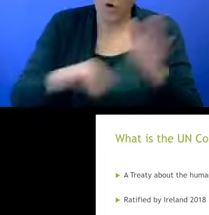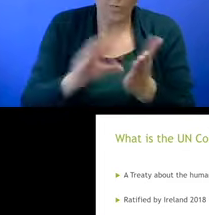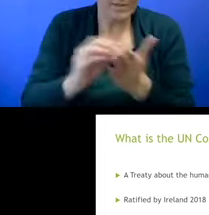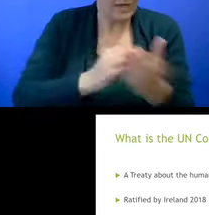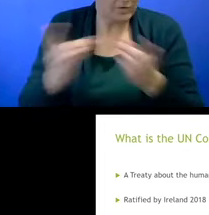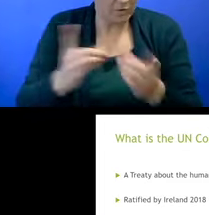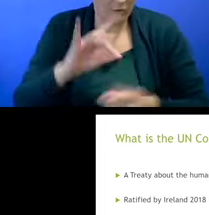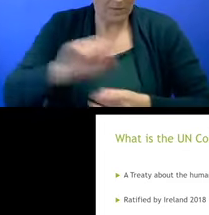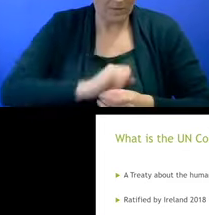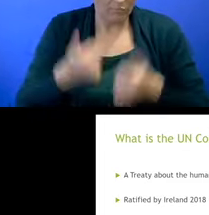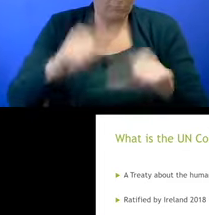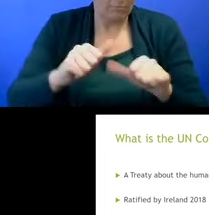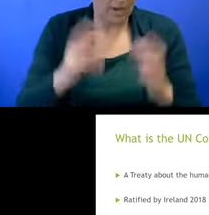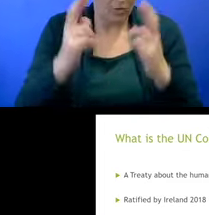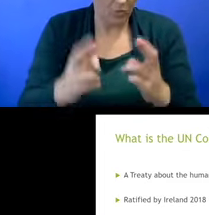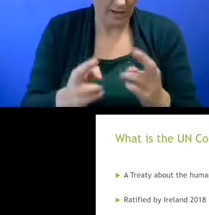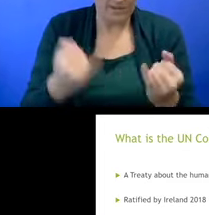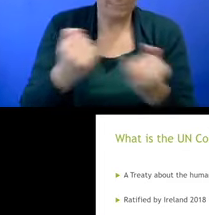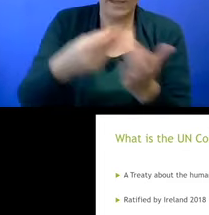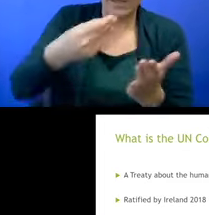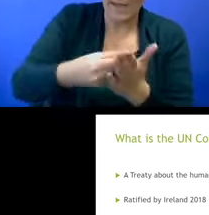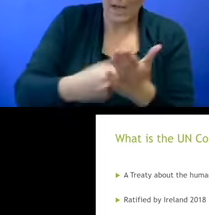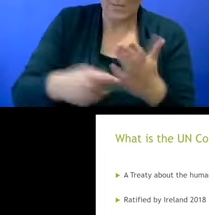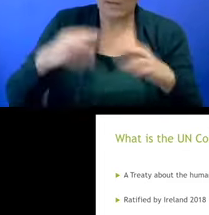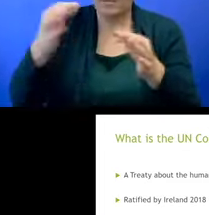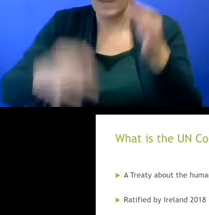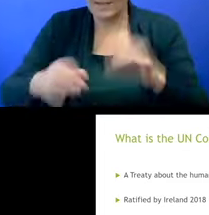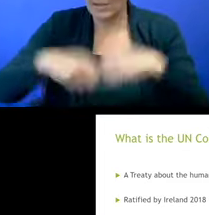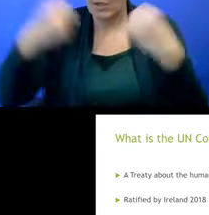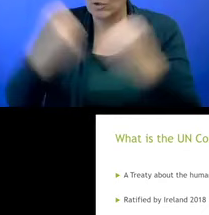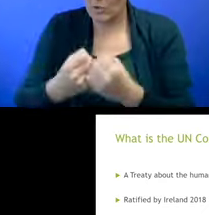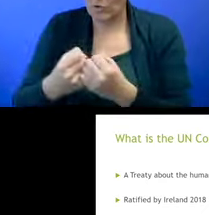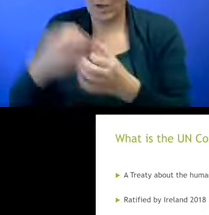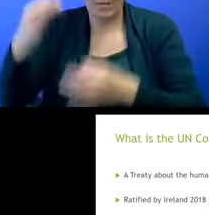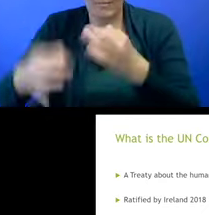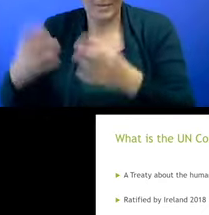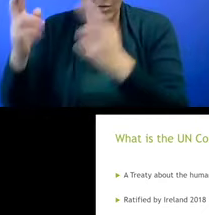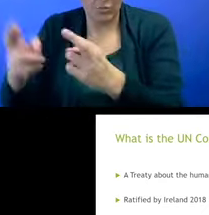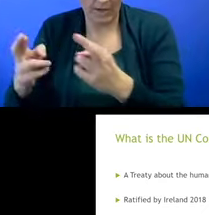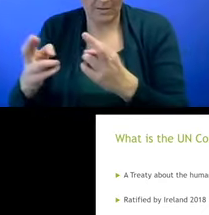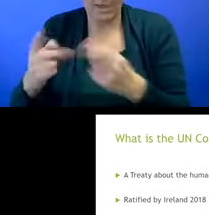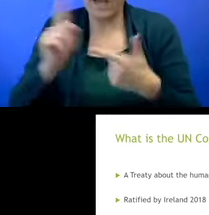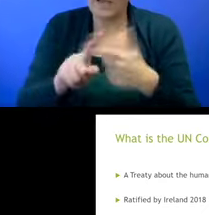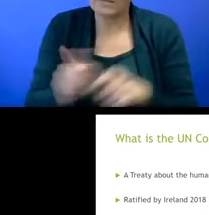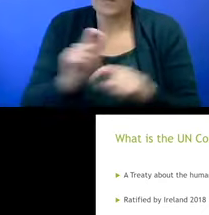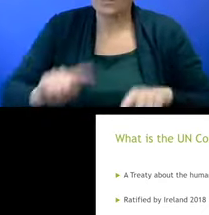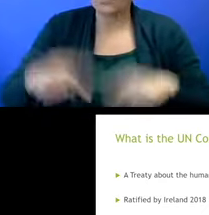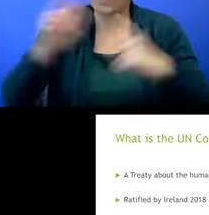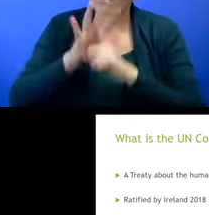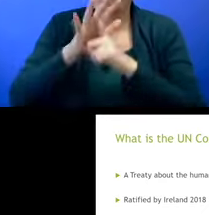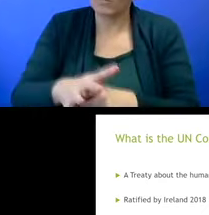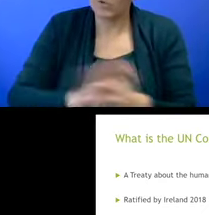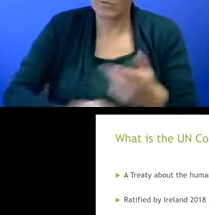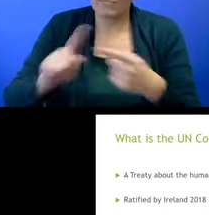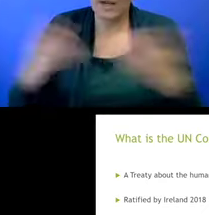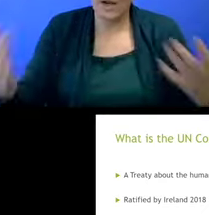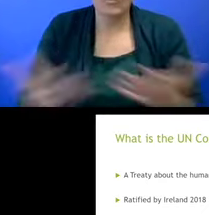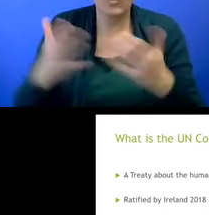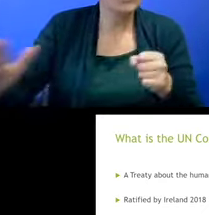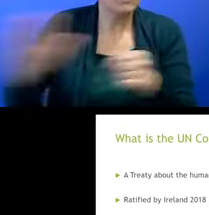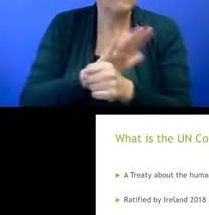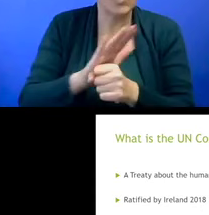the economic, political, social, cultural and civil rights, to challenge discrimination, and promote full and active participation.